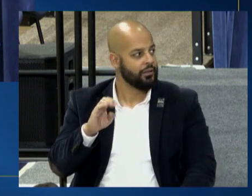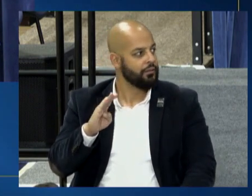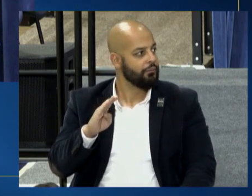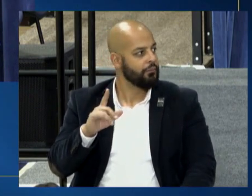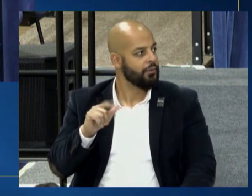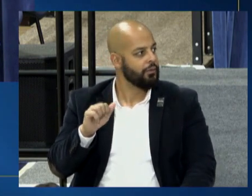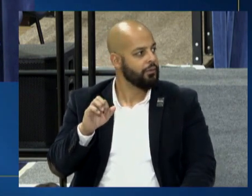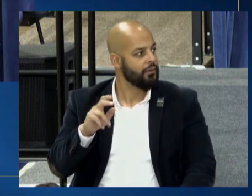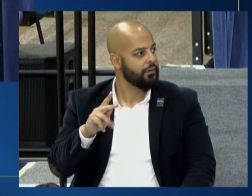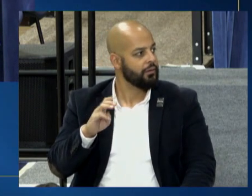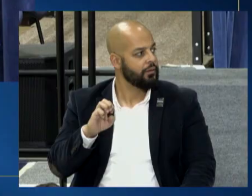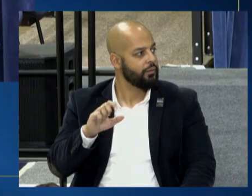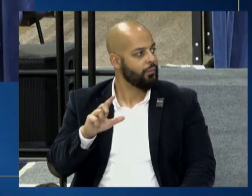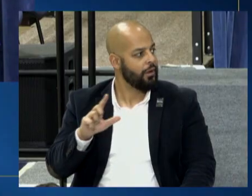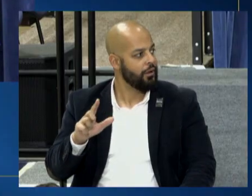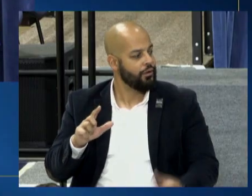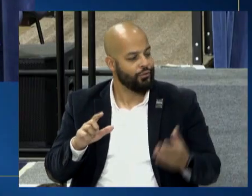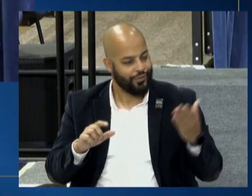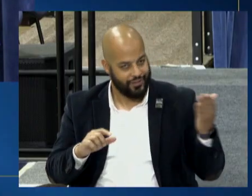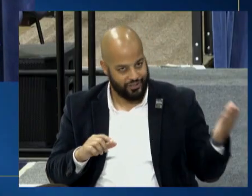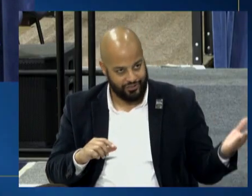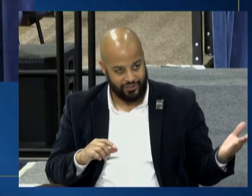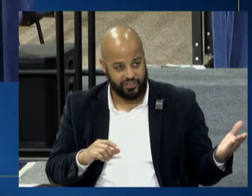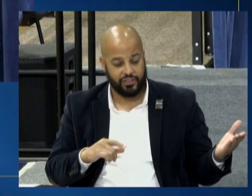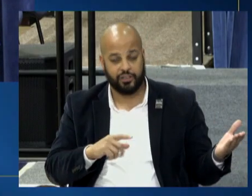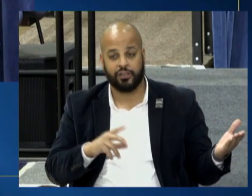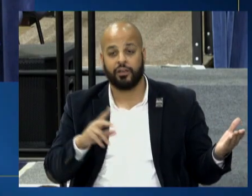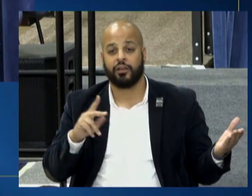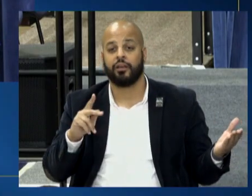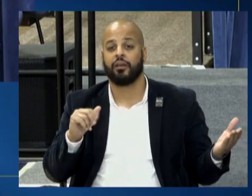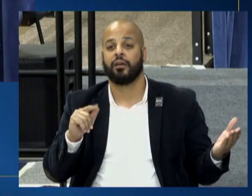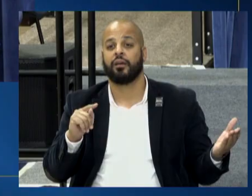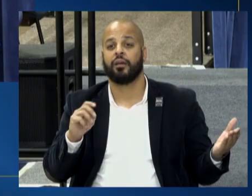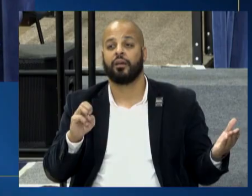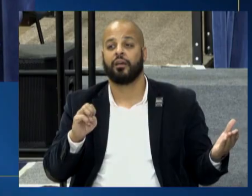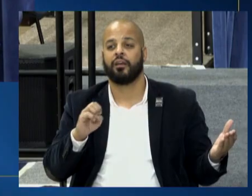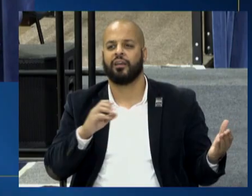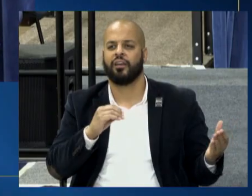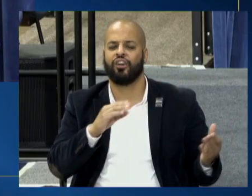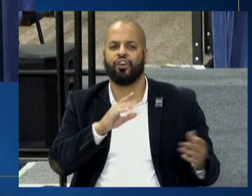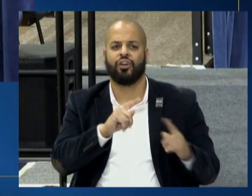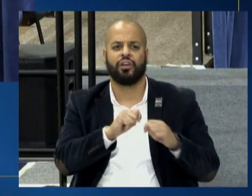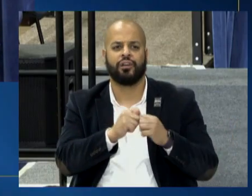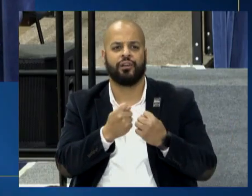I didn't see her over here. Kate is -- and her team that they -- at the CMMI is doing amazing